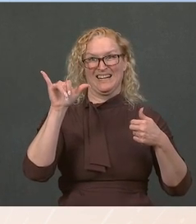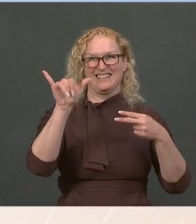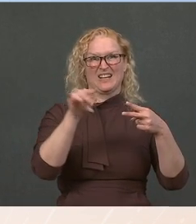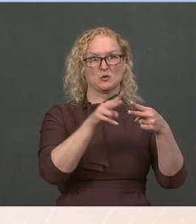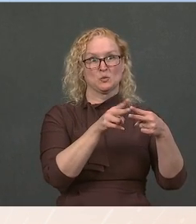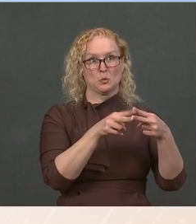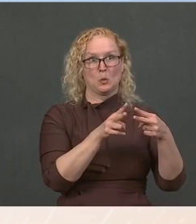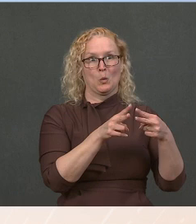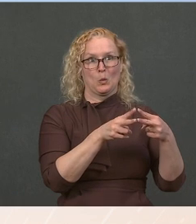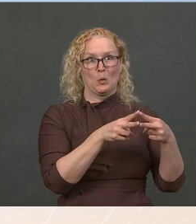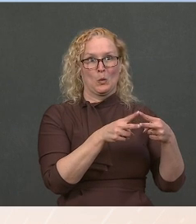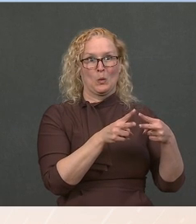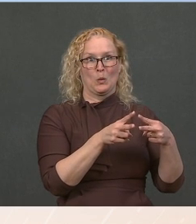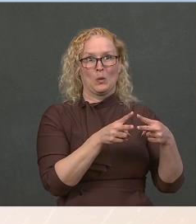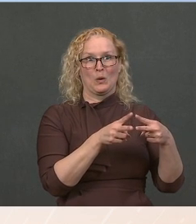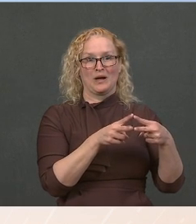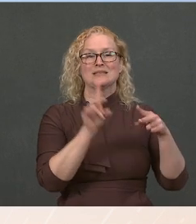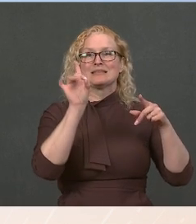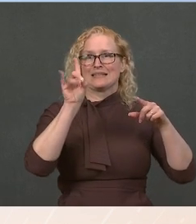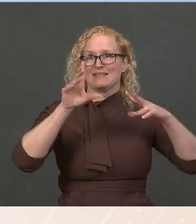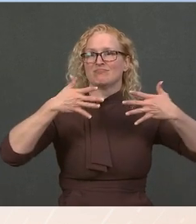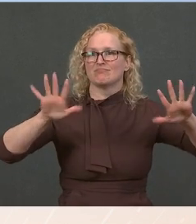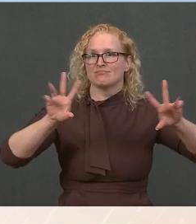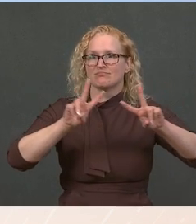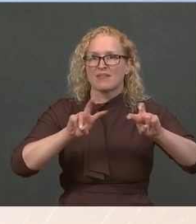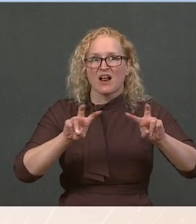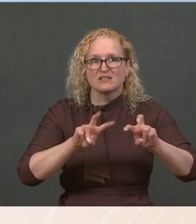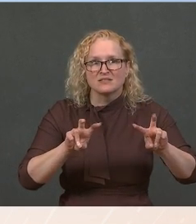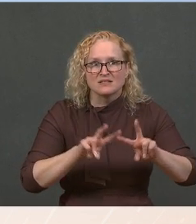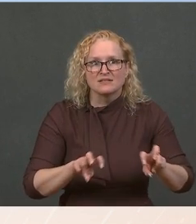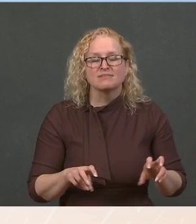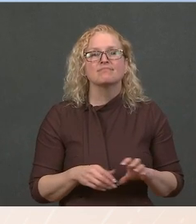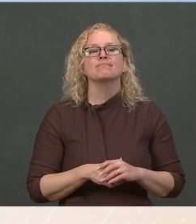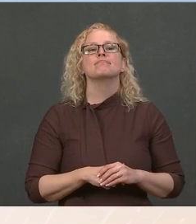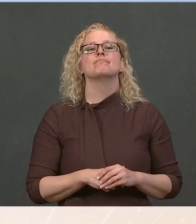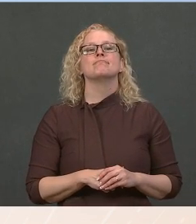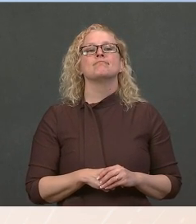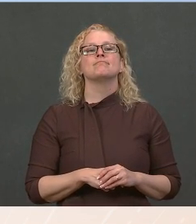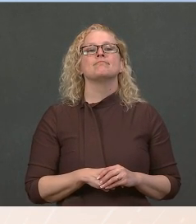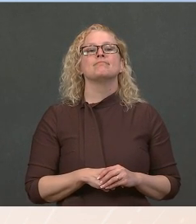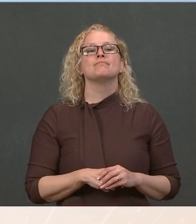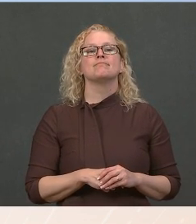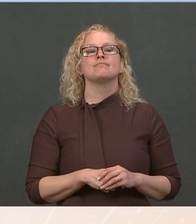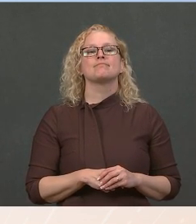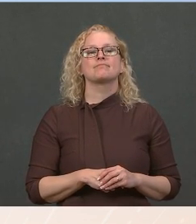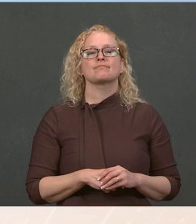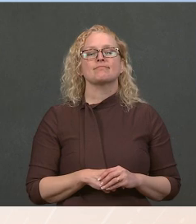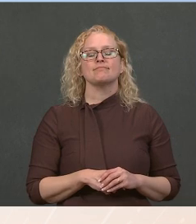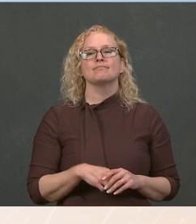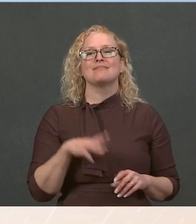you know, we've heard some Republicans talk about it; I think Senator Manchin has mentioned an iteration of it in the past -- but finding that there would be a shortfall